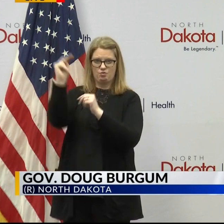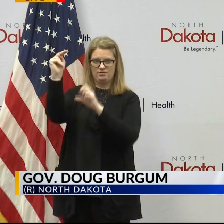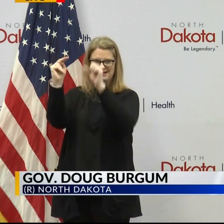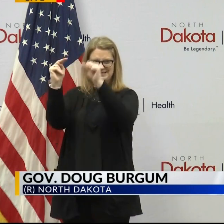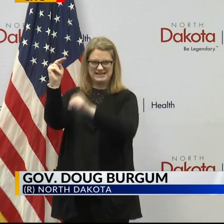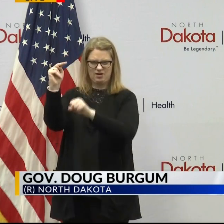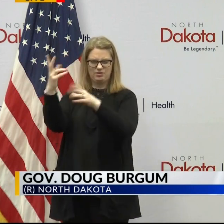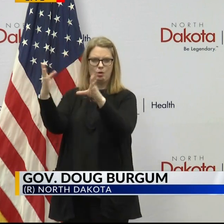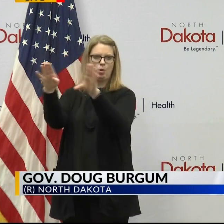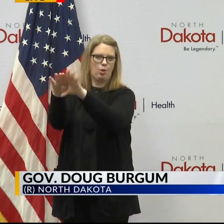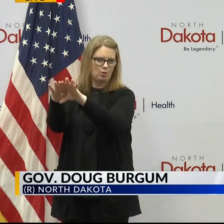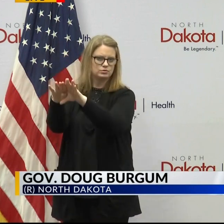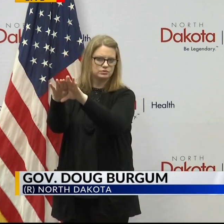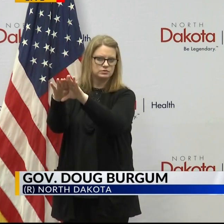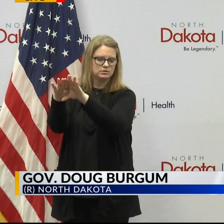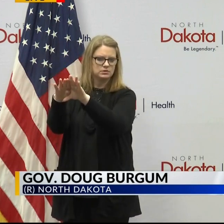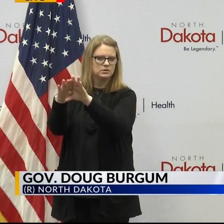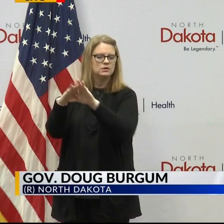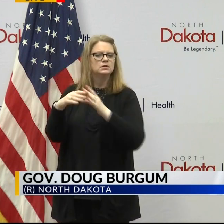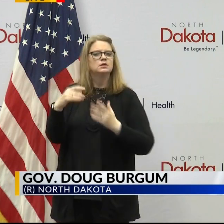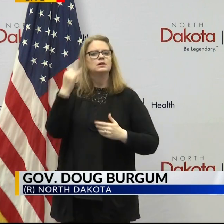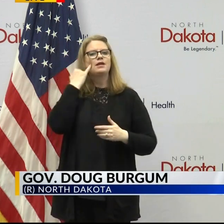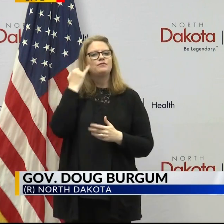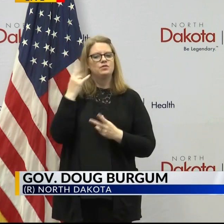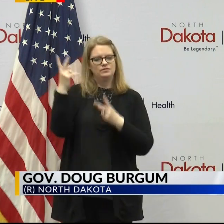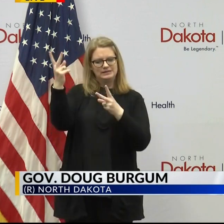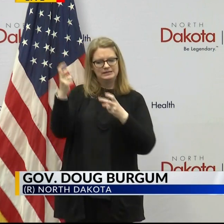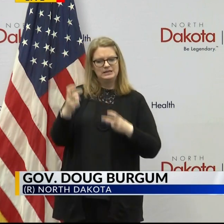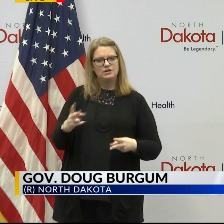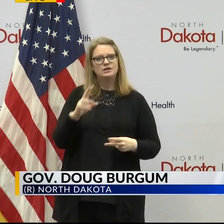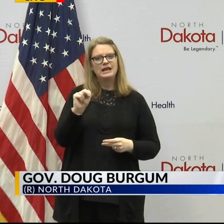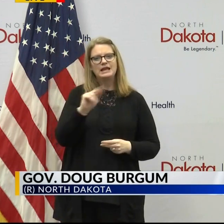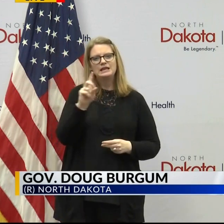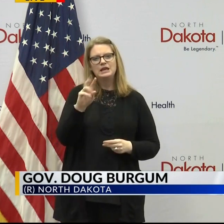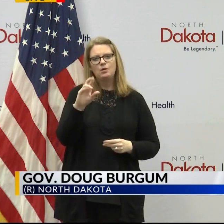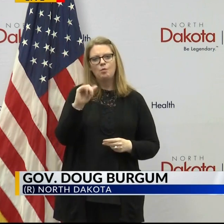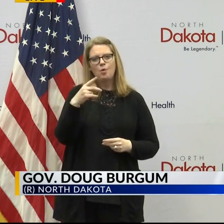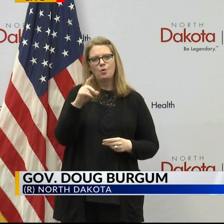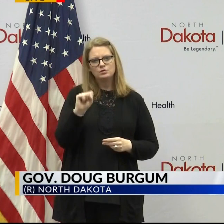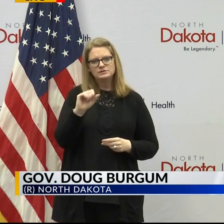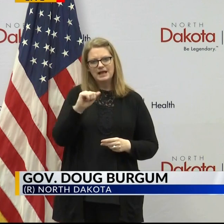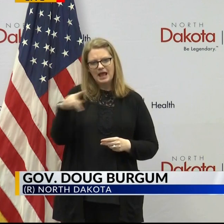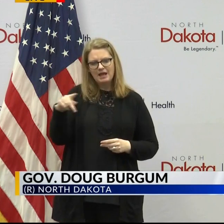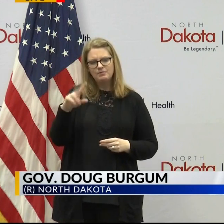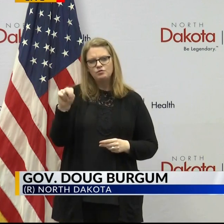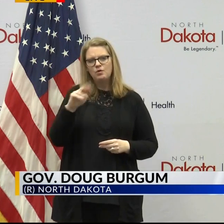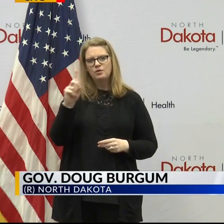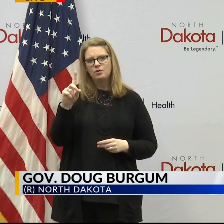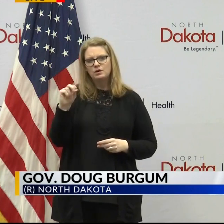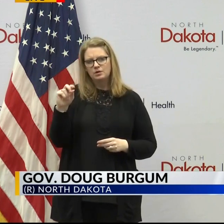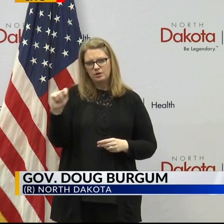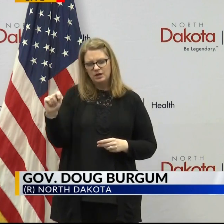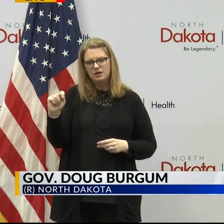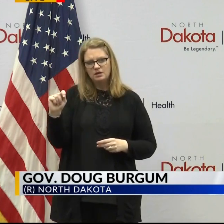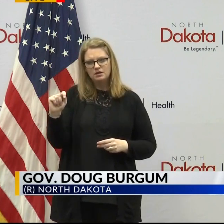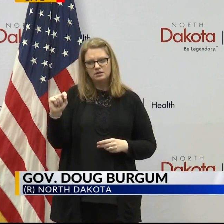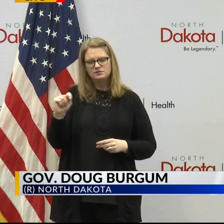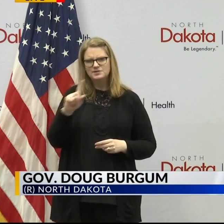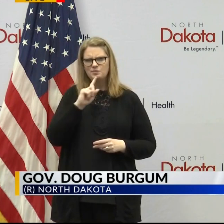IN BOTH DIRECTIONS NEAR THE MANVILLE AREA NORTH OF GRAND FORKS SO OVER 20 MILES IN BOTH LANES THAT ARE CLOSED.